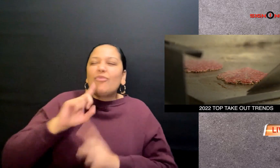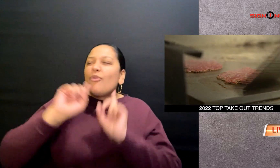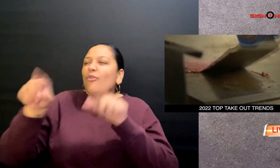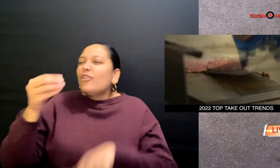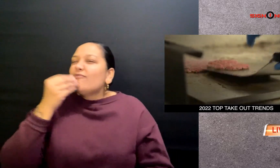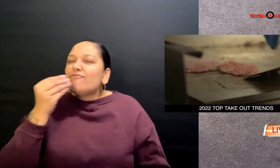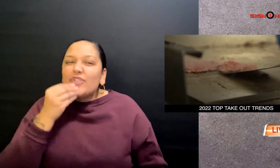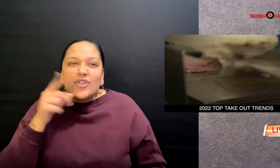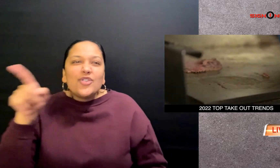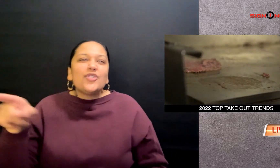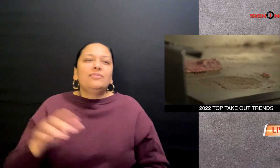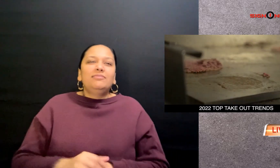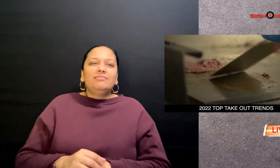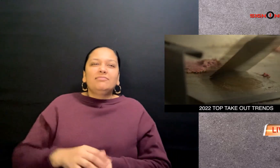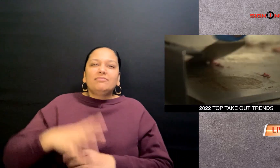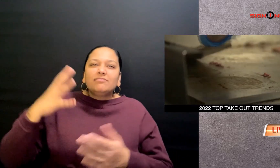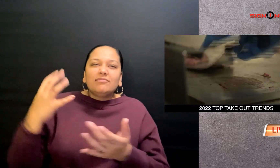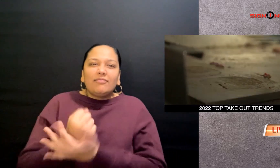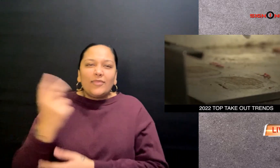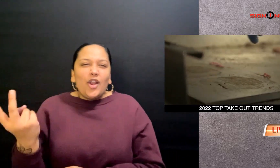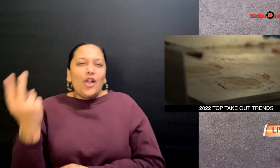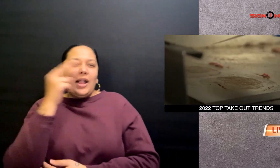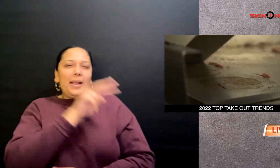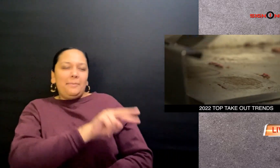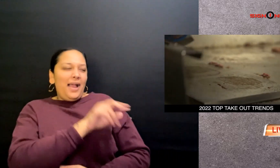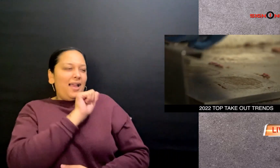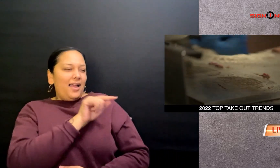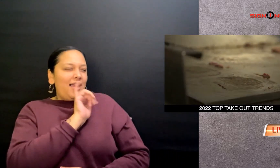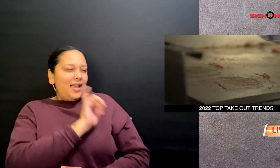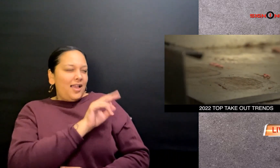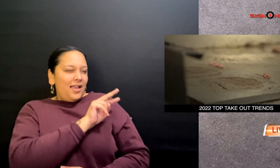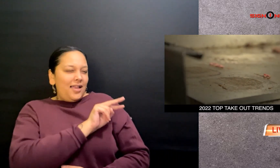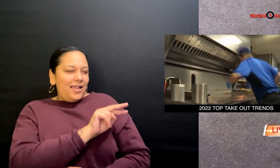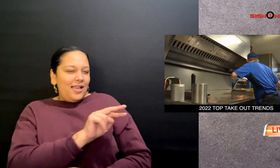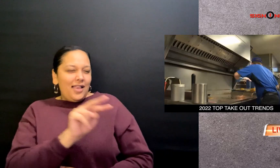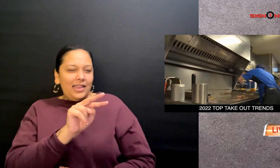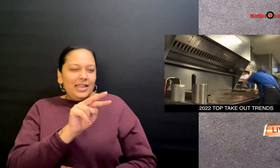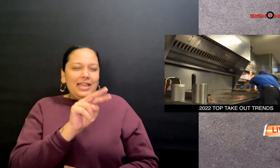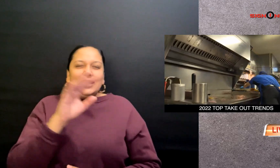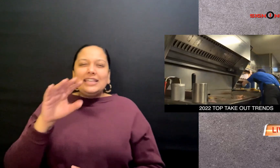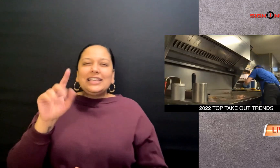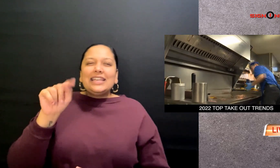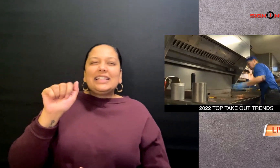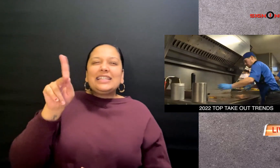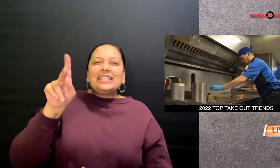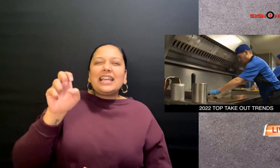take out service grub hub looked back at all the takeout trends from the last year